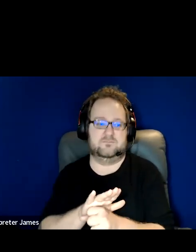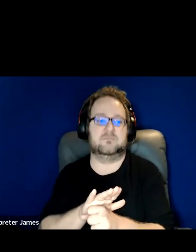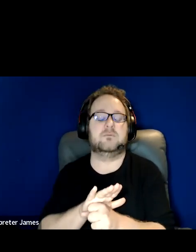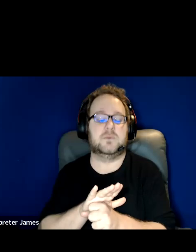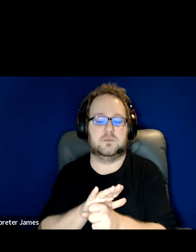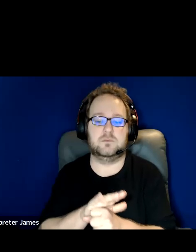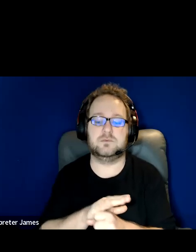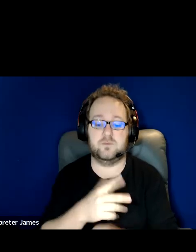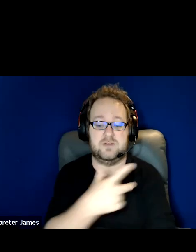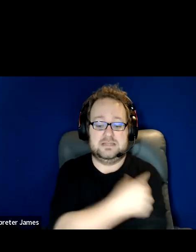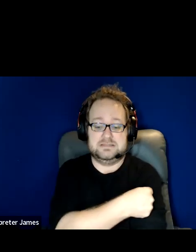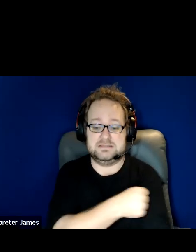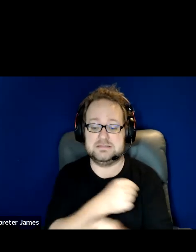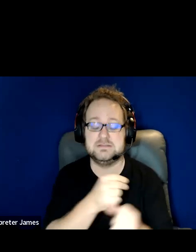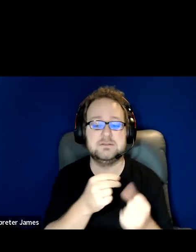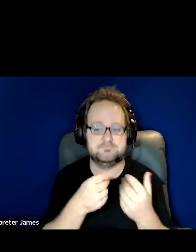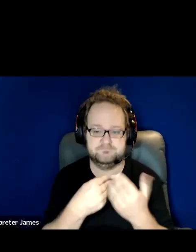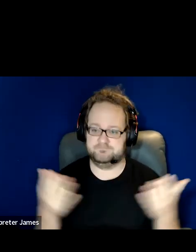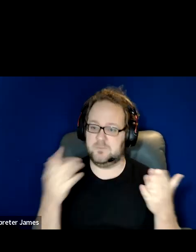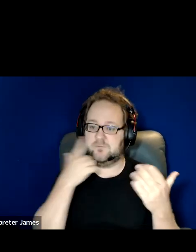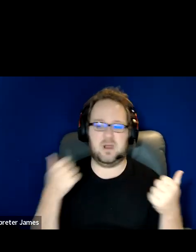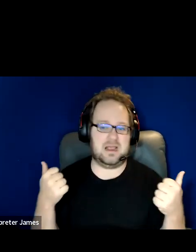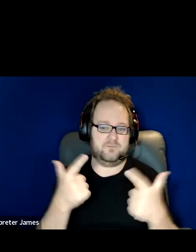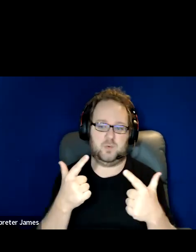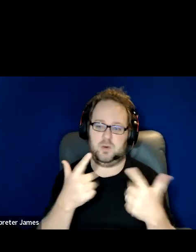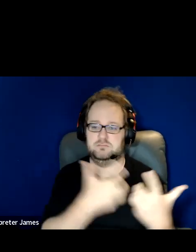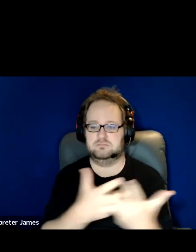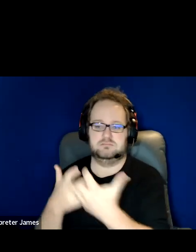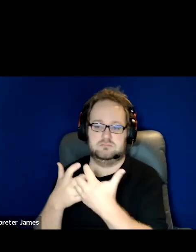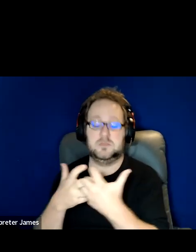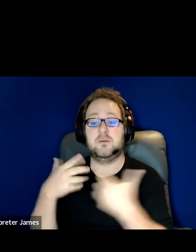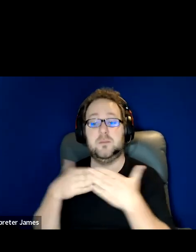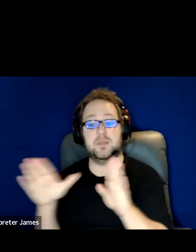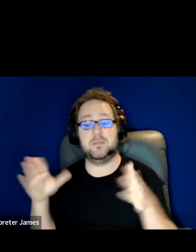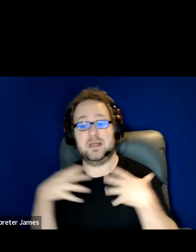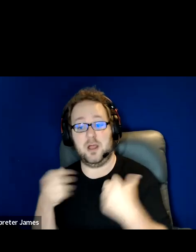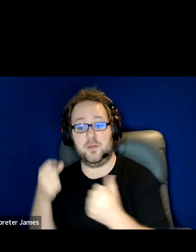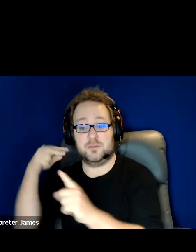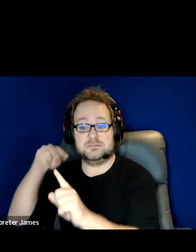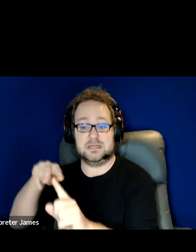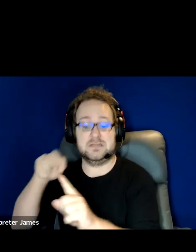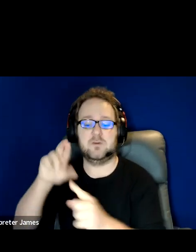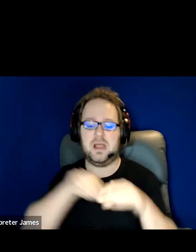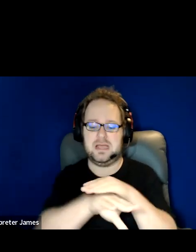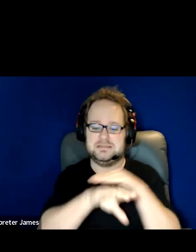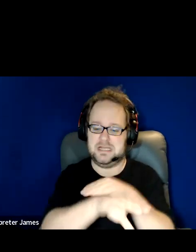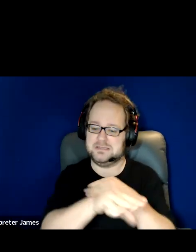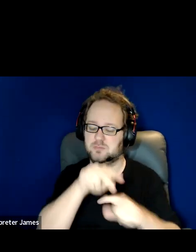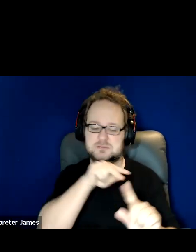Vaccines are for everyone. Whether from a public health perspective or from an access perspective. And as we'll talk